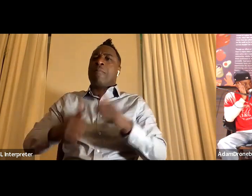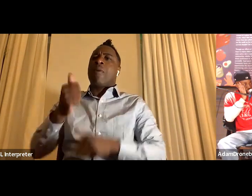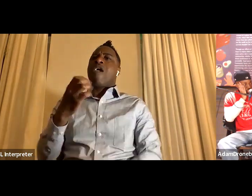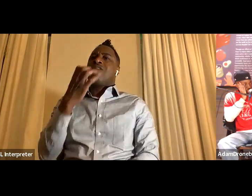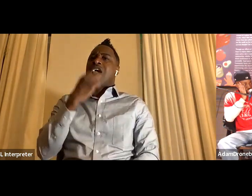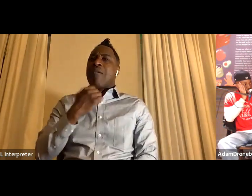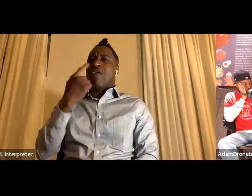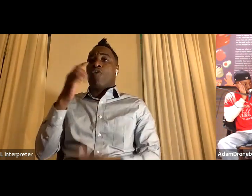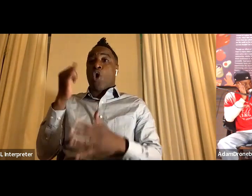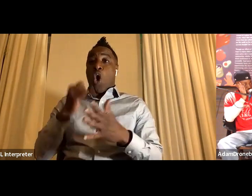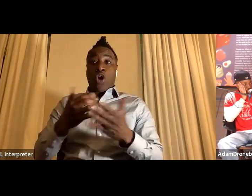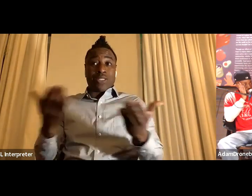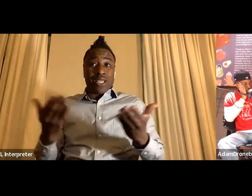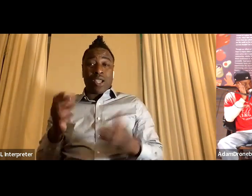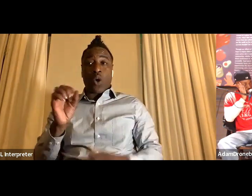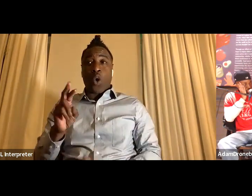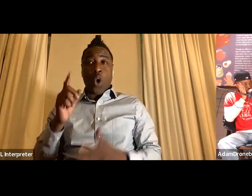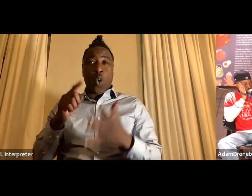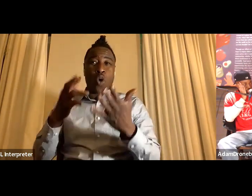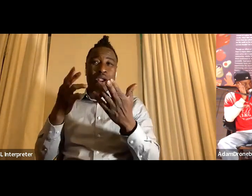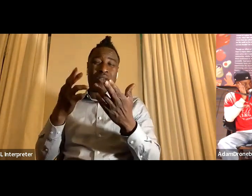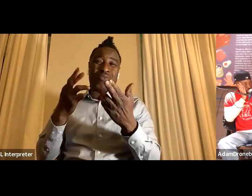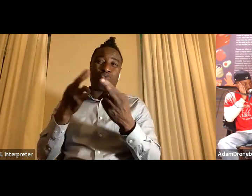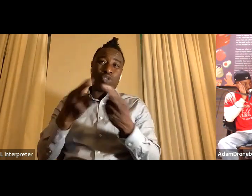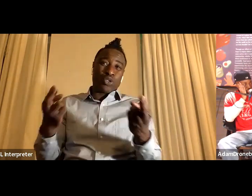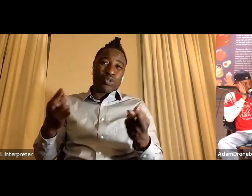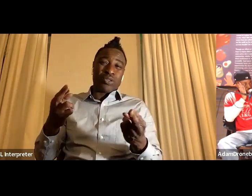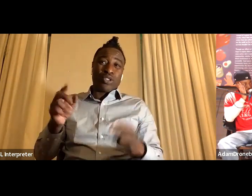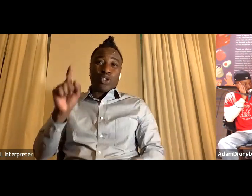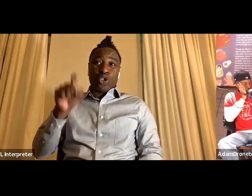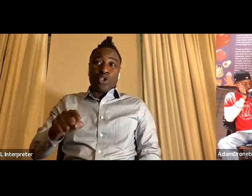or what research do you think we should be amplifying in a sense,